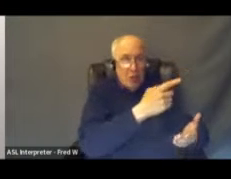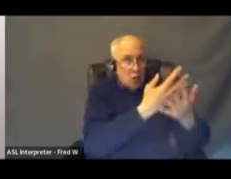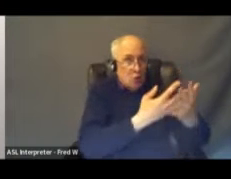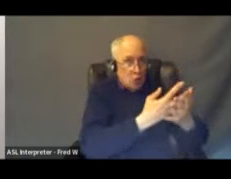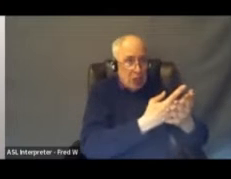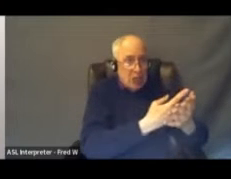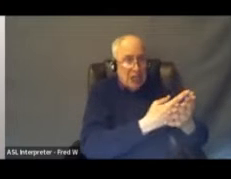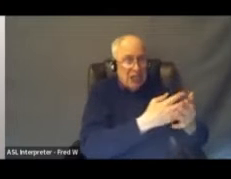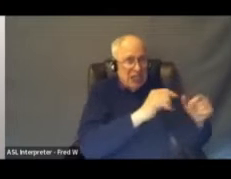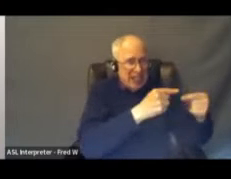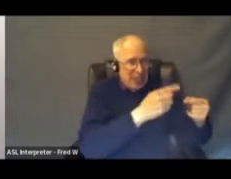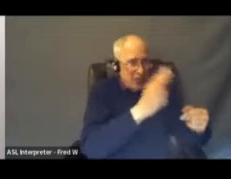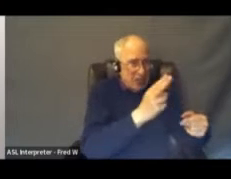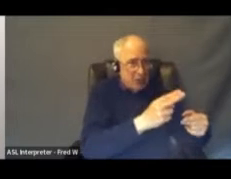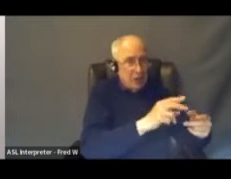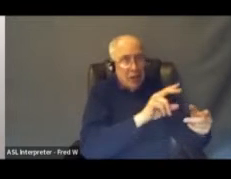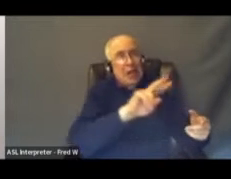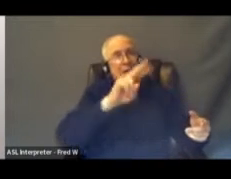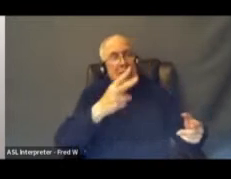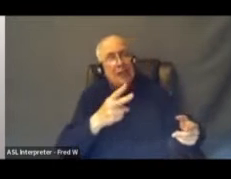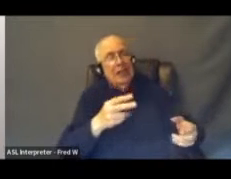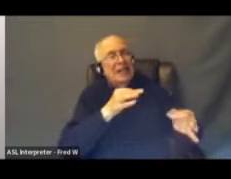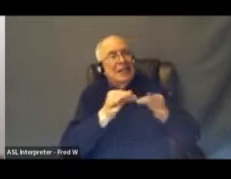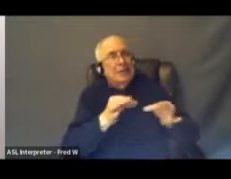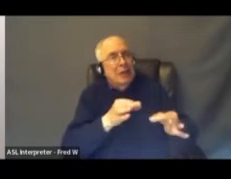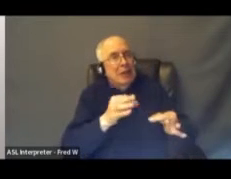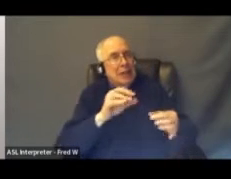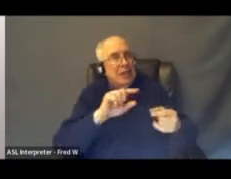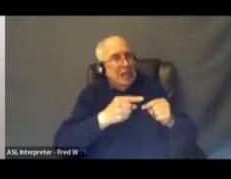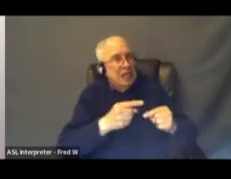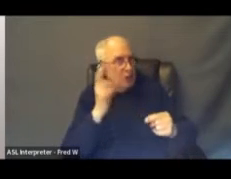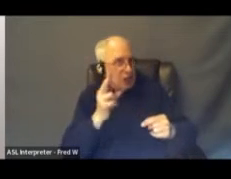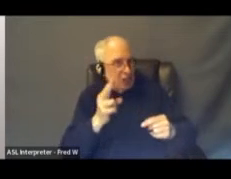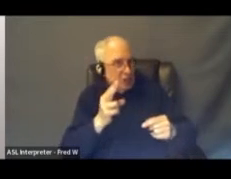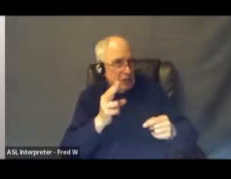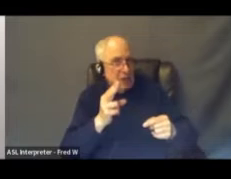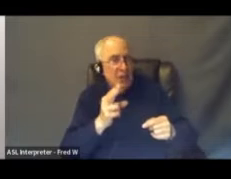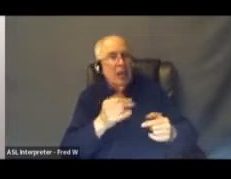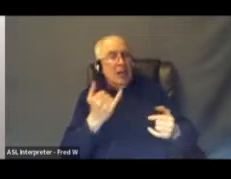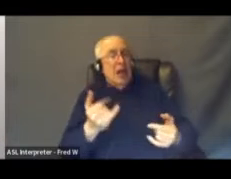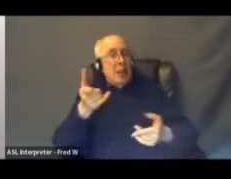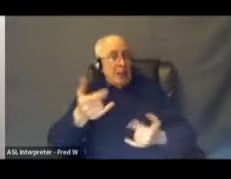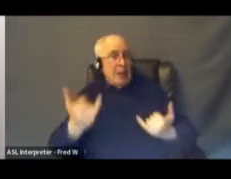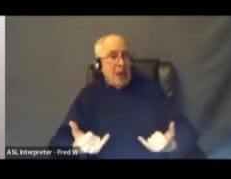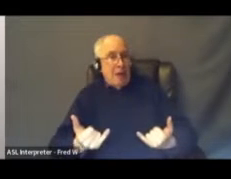explaining injury history. Explain your findings. Hey, based on the questions that we went over today, we've identified that you've got some